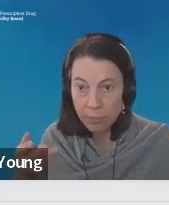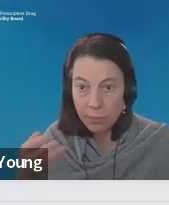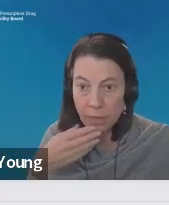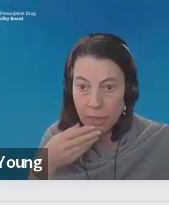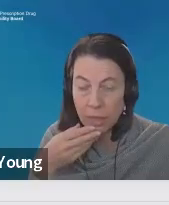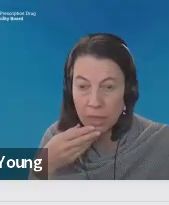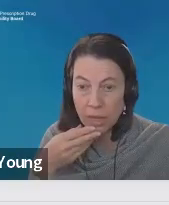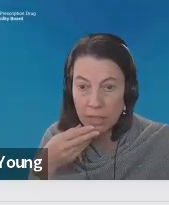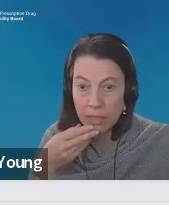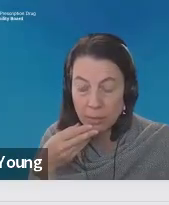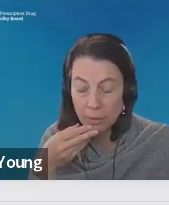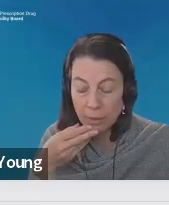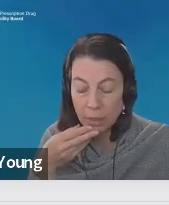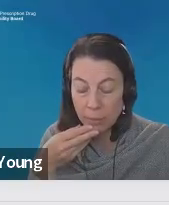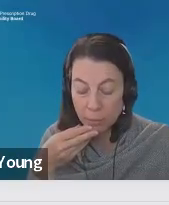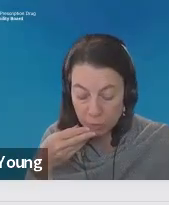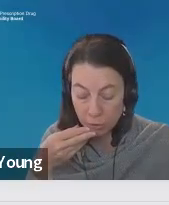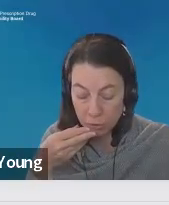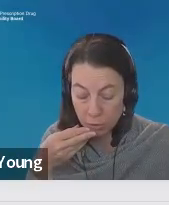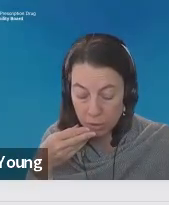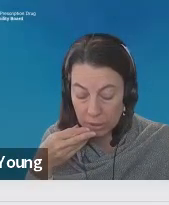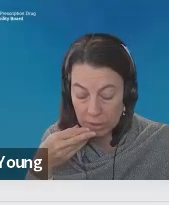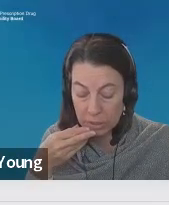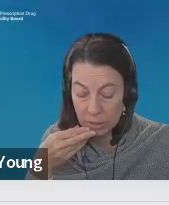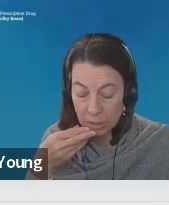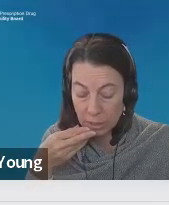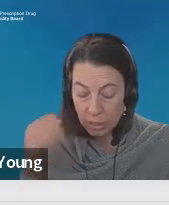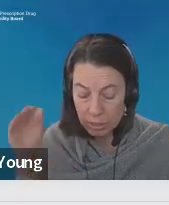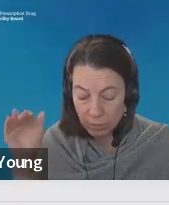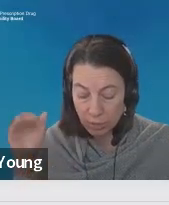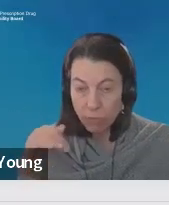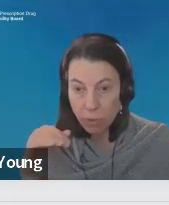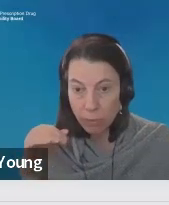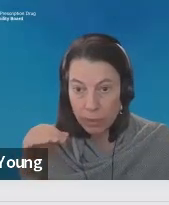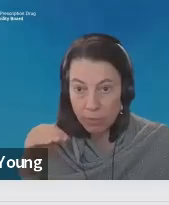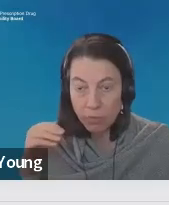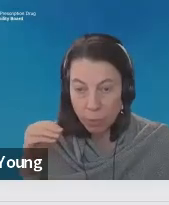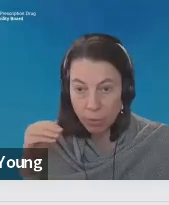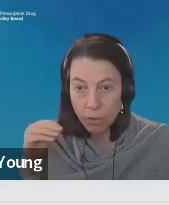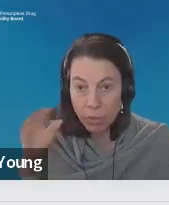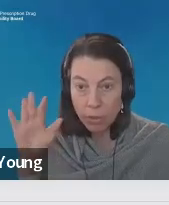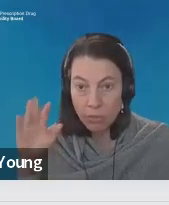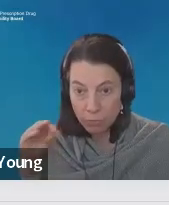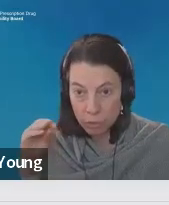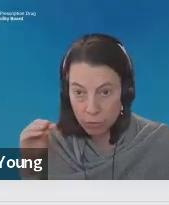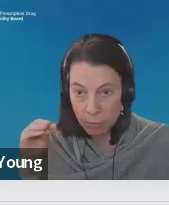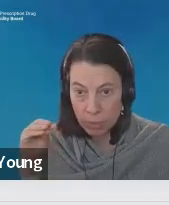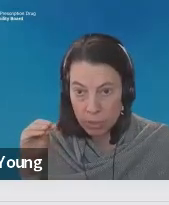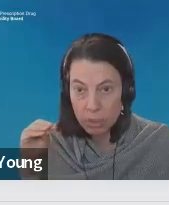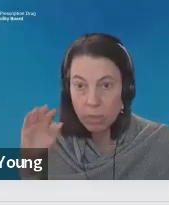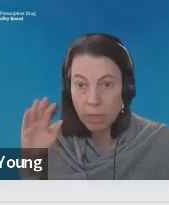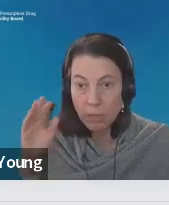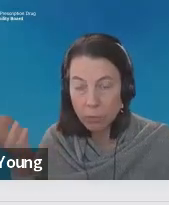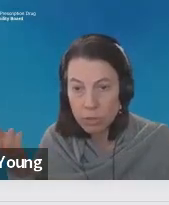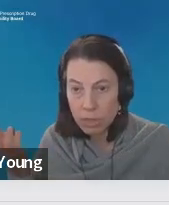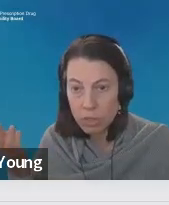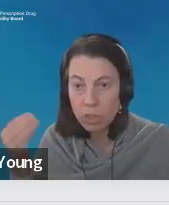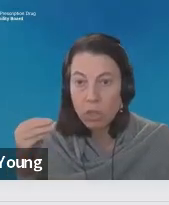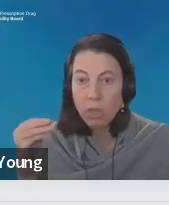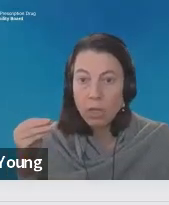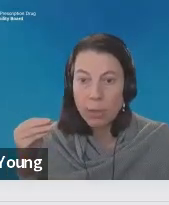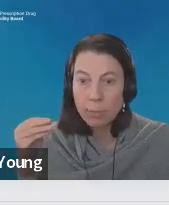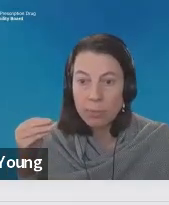um that uh preferred drug list is very informative for fee for service patients. Of course, each